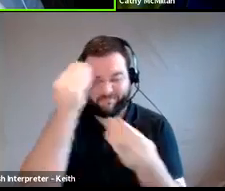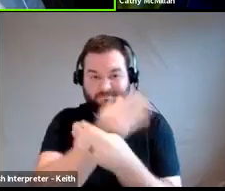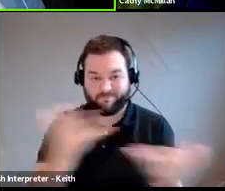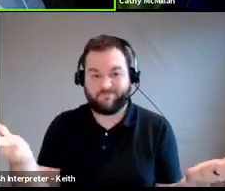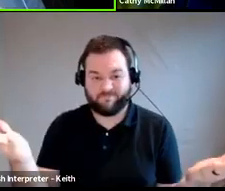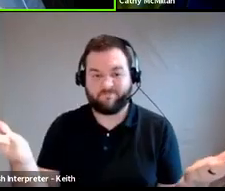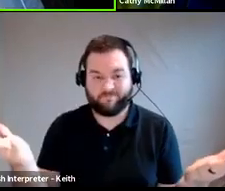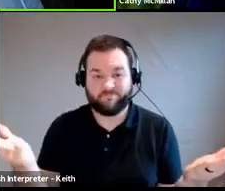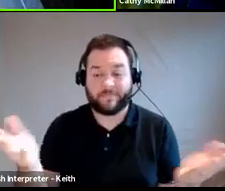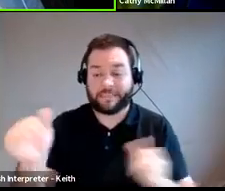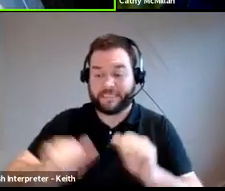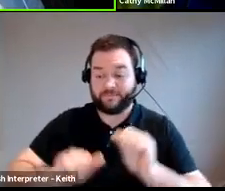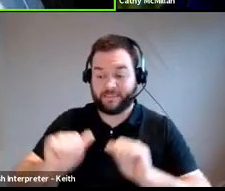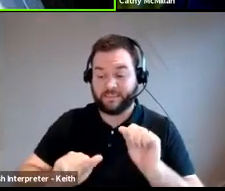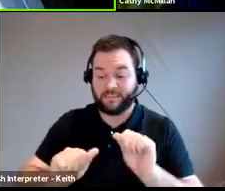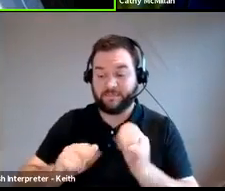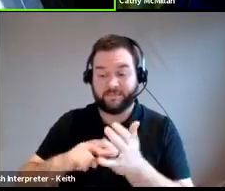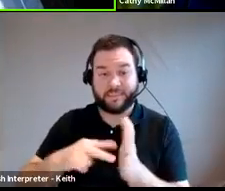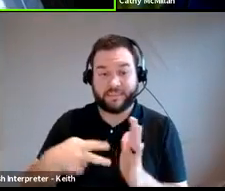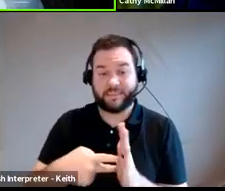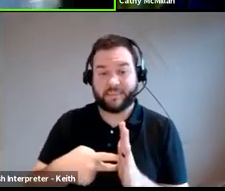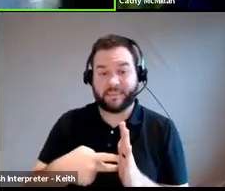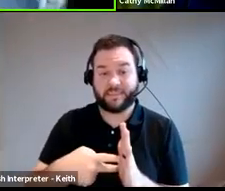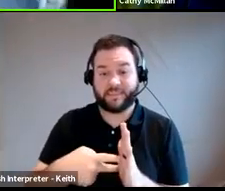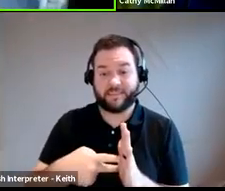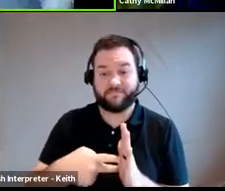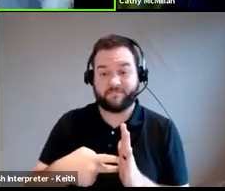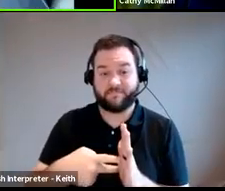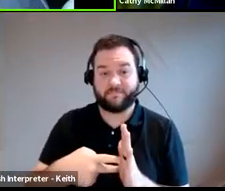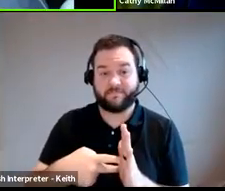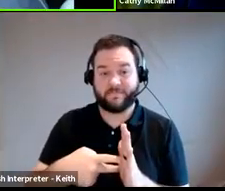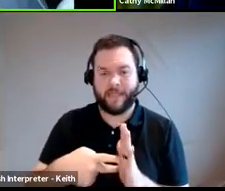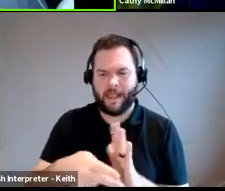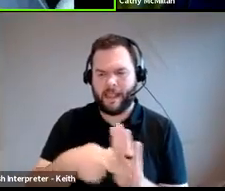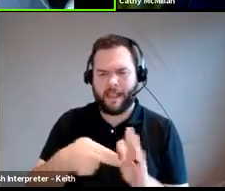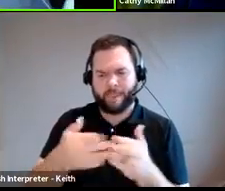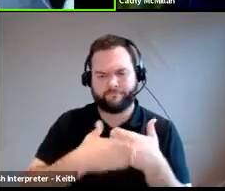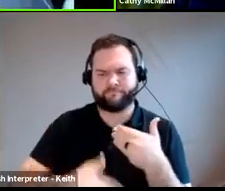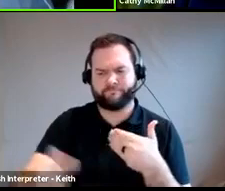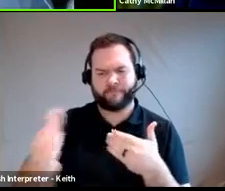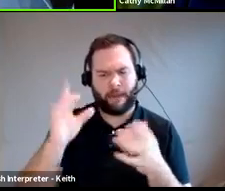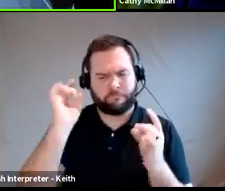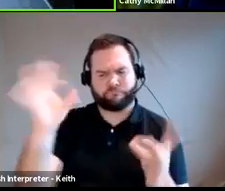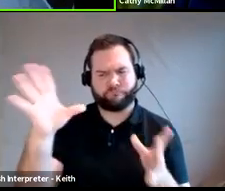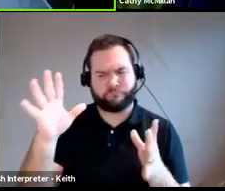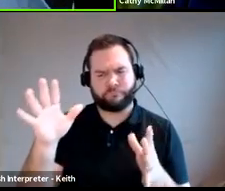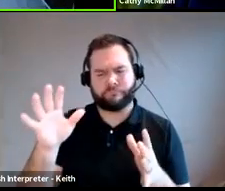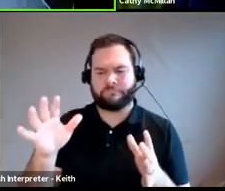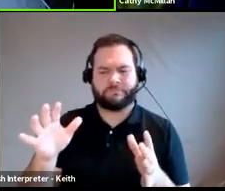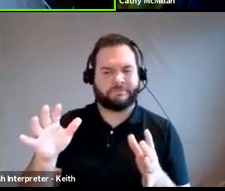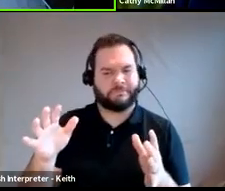that's it same and I really I think that's a point we need to make to our viewers, is that. assess don't mean. a life lifelong sentence of. horrible